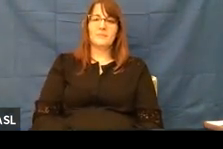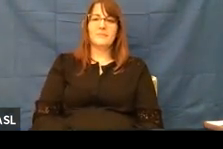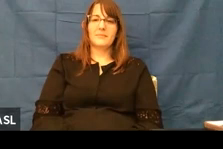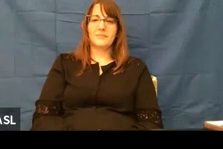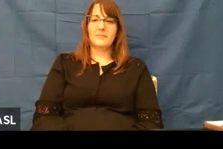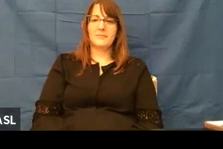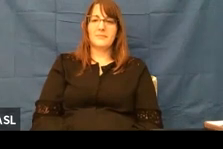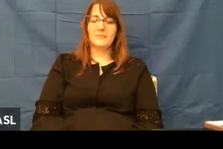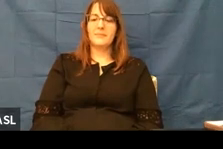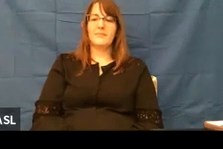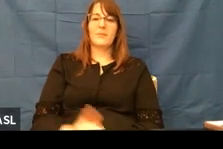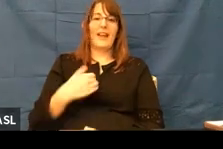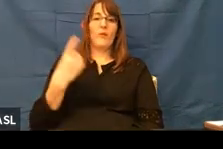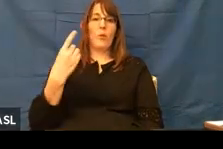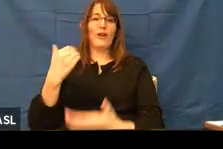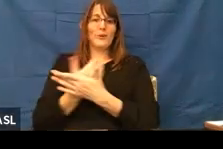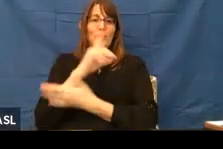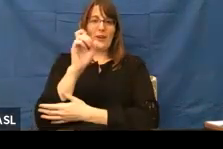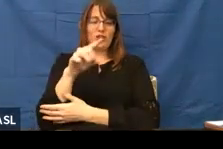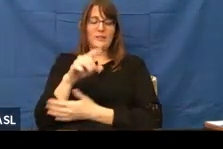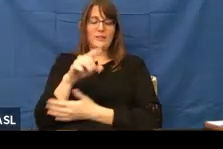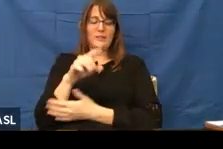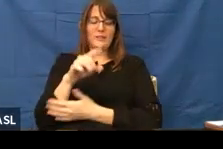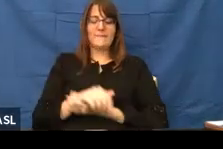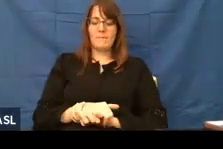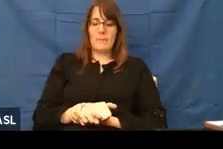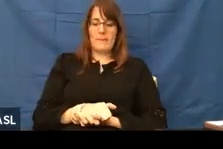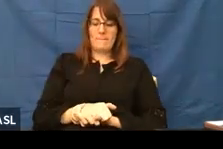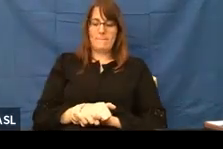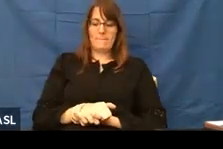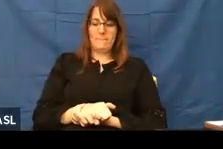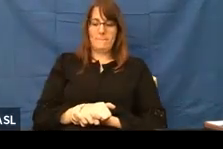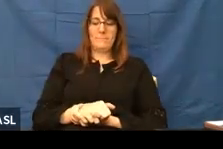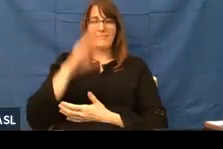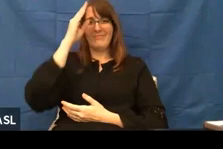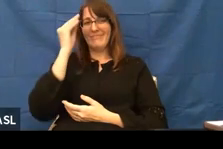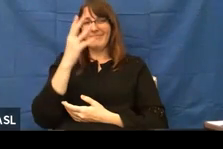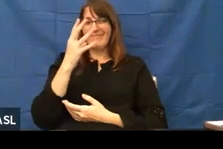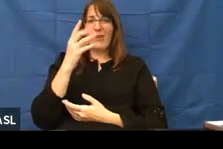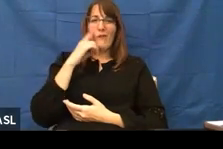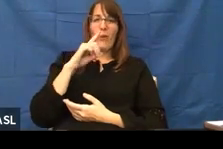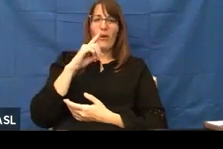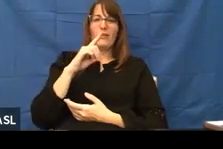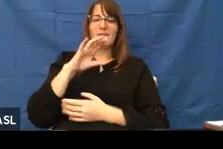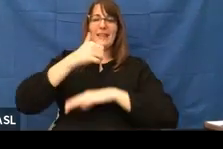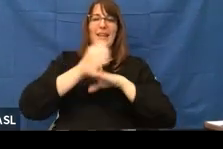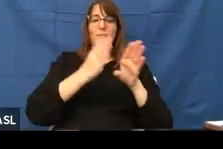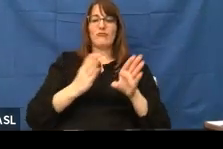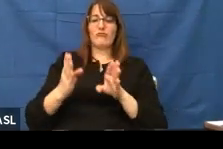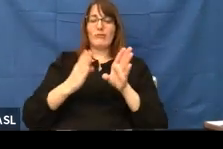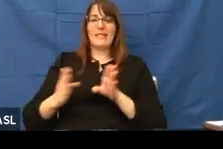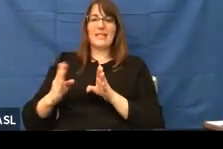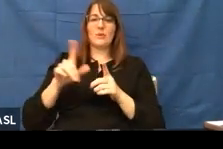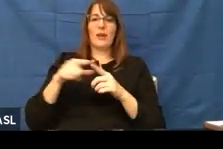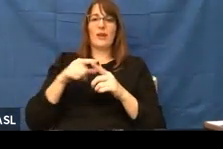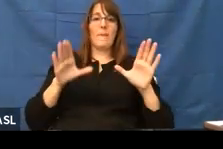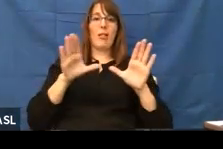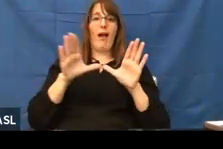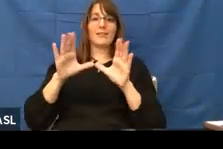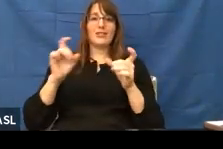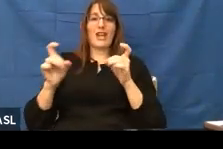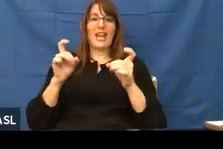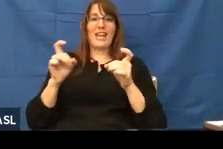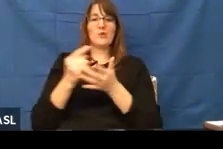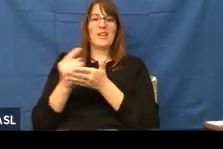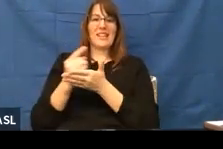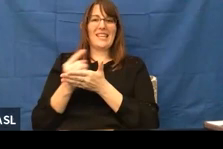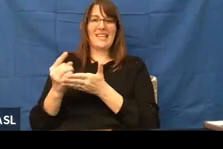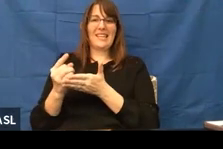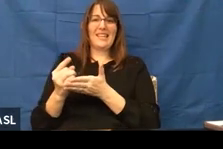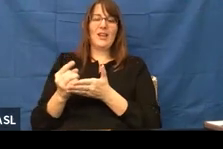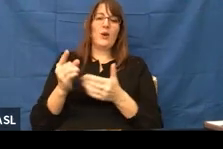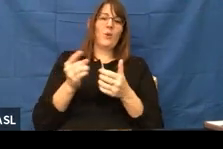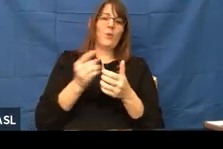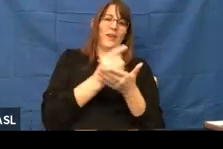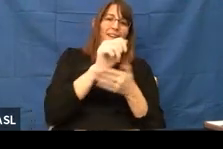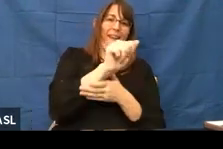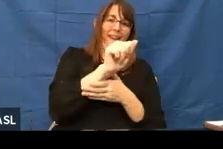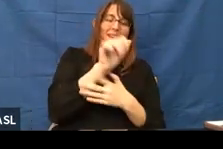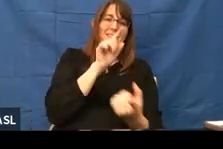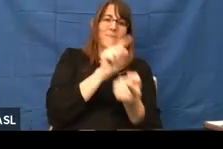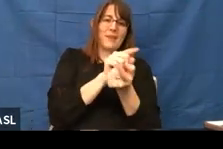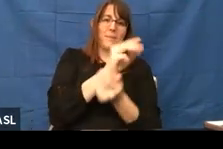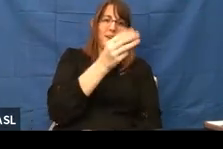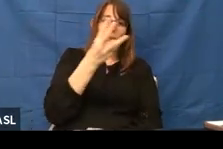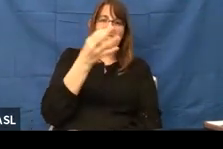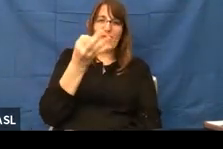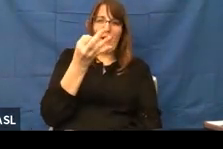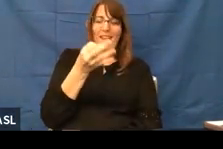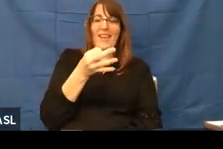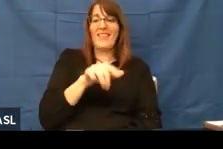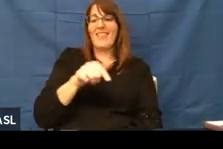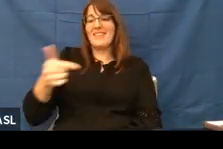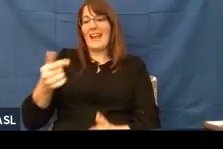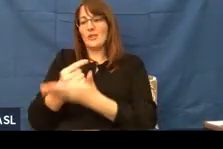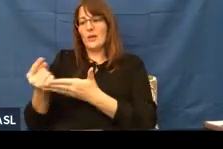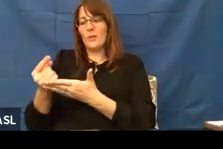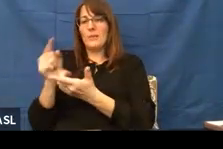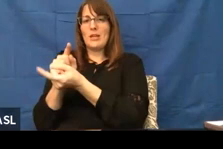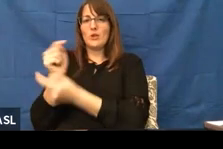Jewyl Alderson Clarke, SDCOE: One question we have here is, any tips for creating routines when our block schedules change from week to week for example week eight your meeting Monday, Wednesday, Friday week be your meeting Tuesday, Thursday. What do you think about that.